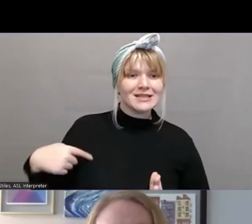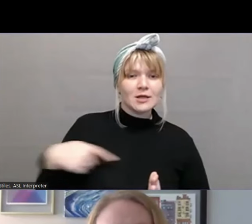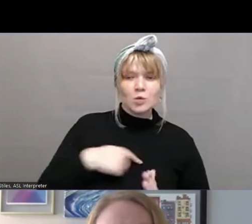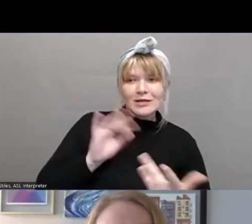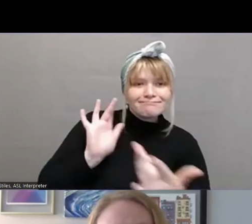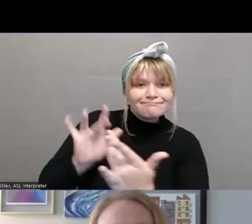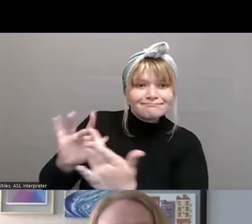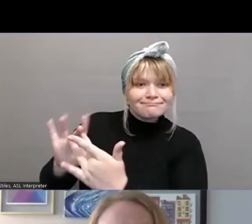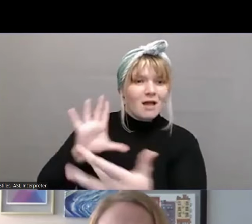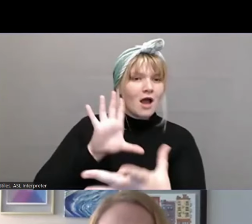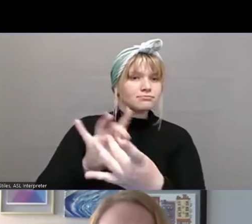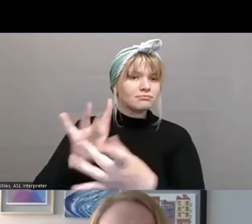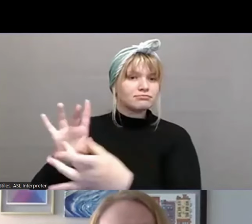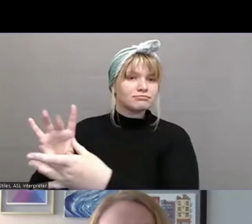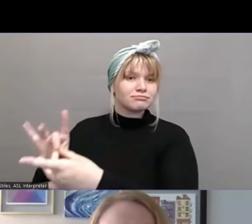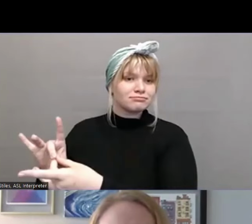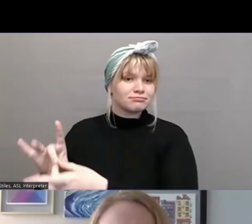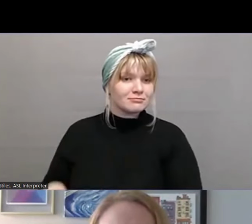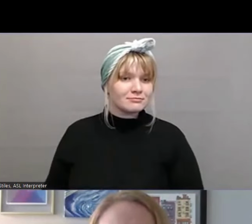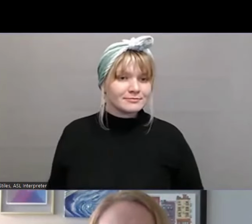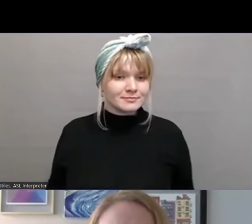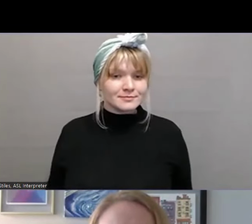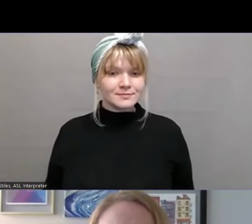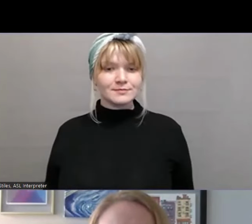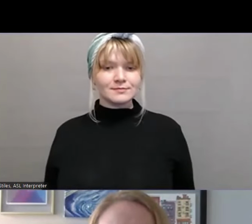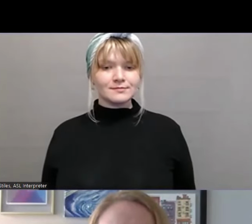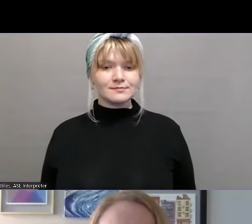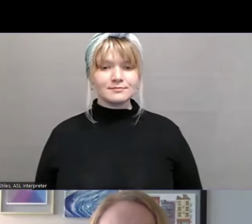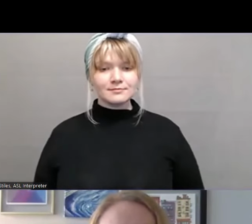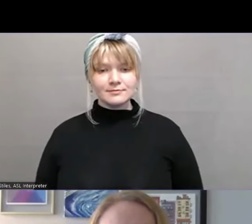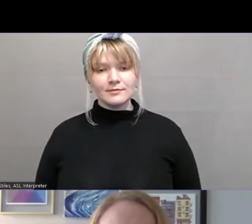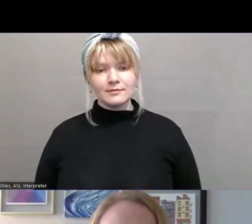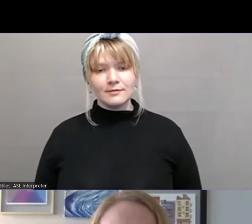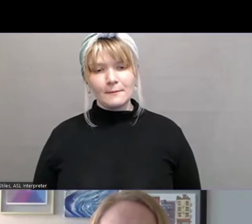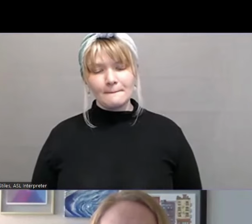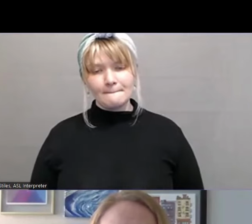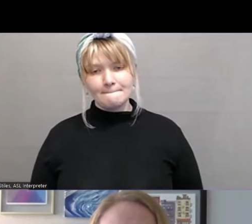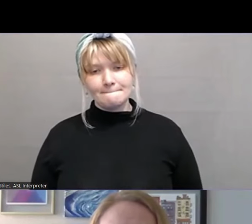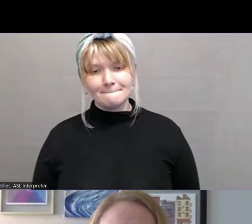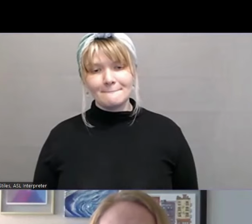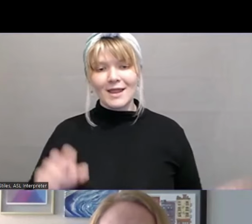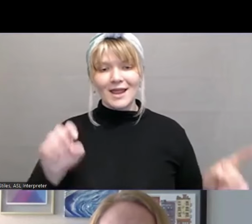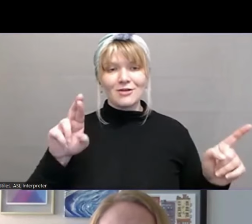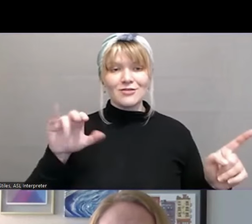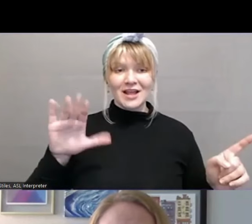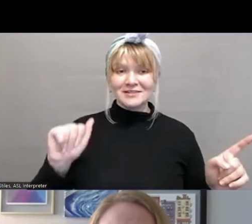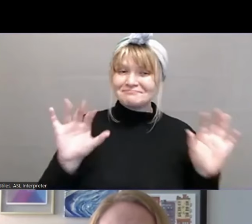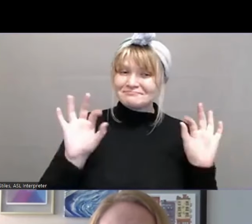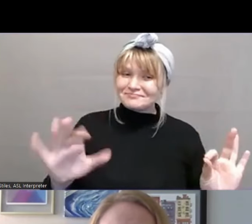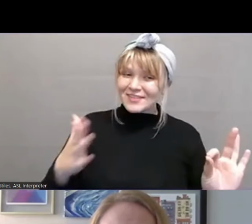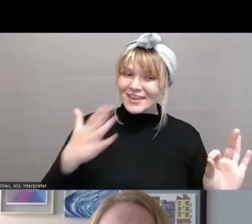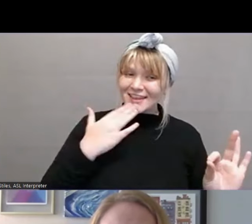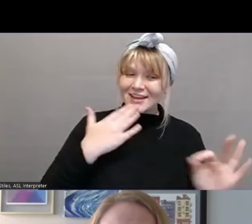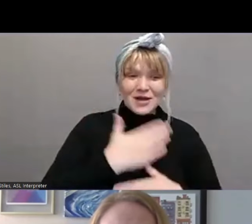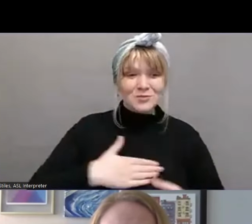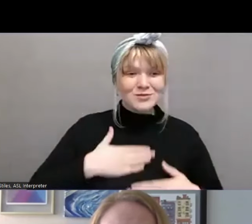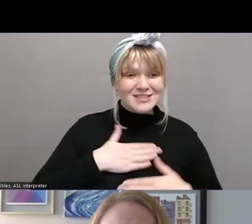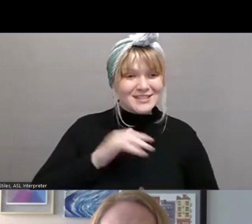ERICA McFADDEN: Thank you. I appreciate that; that is really helpful.